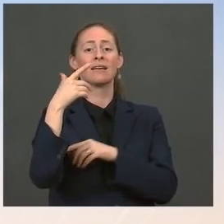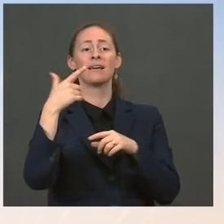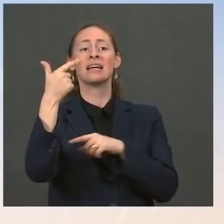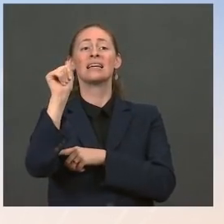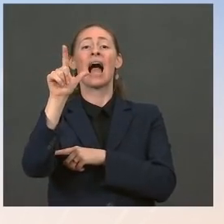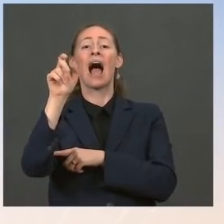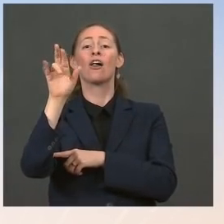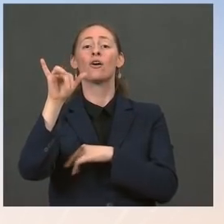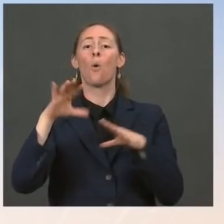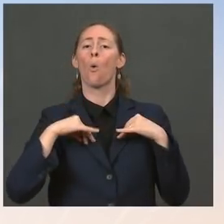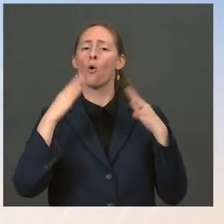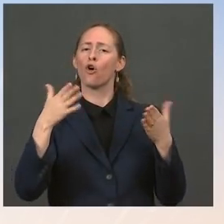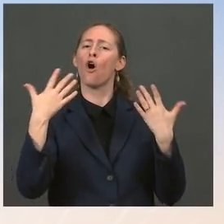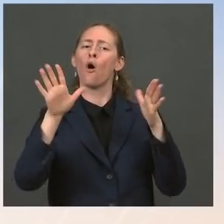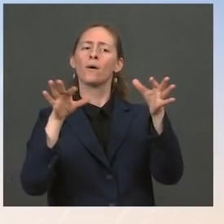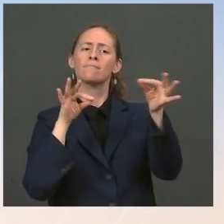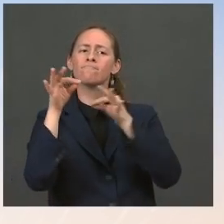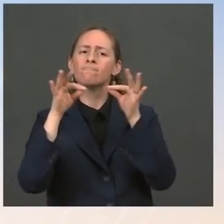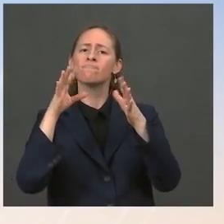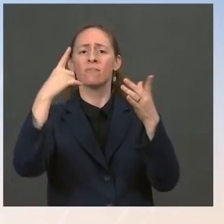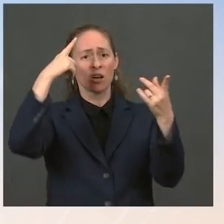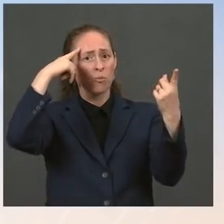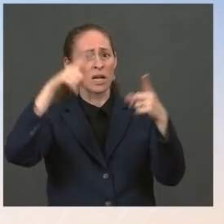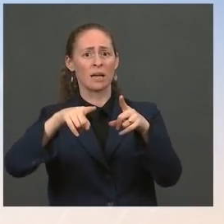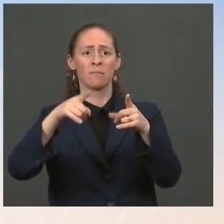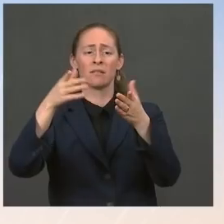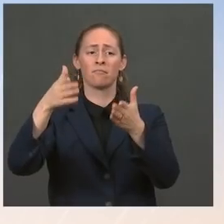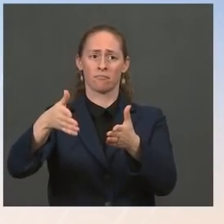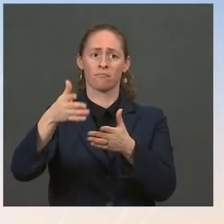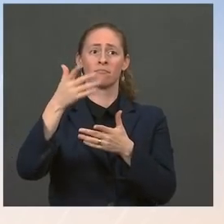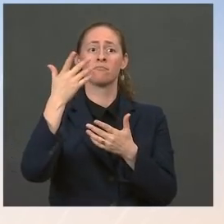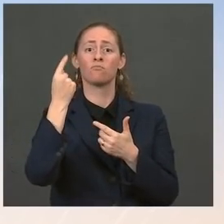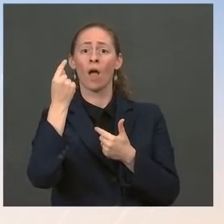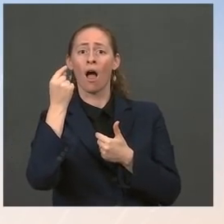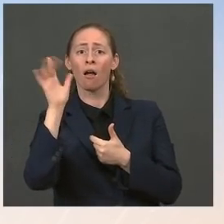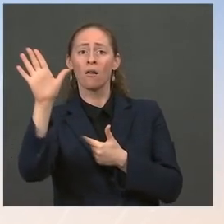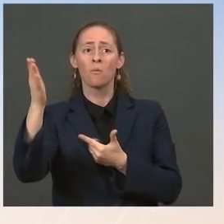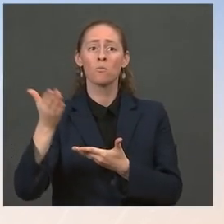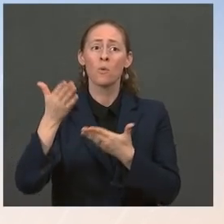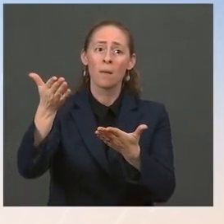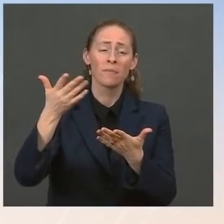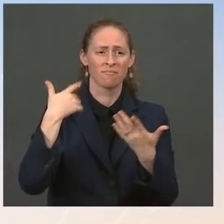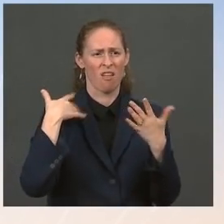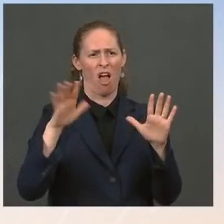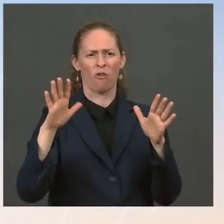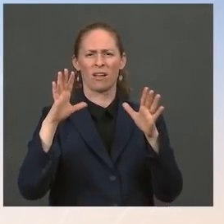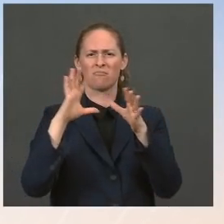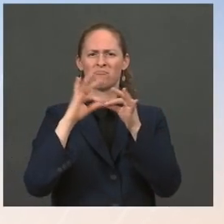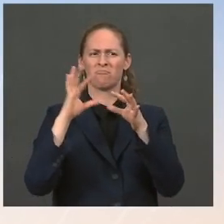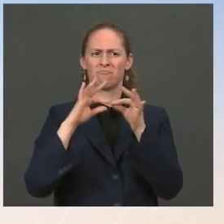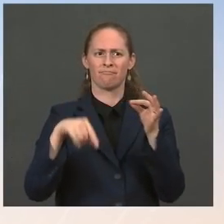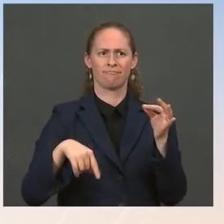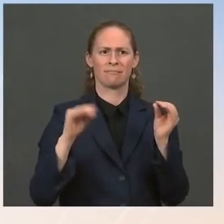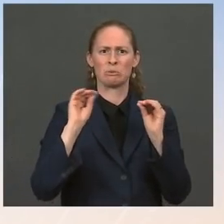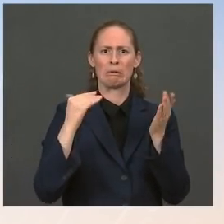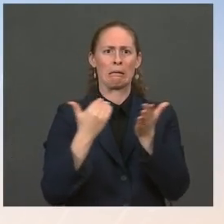to and what recommendations were made. I've done that several times. I don't have additional details for it from here. I'd point you to them. Go ahead.